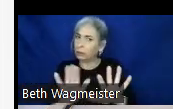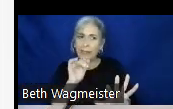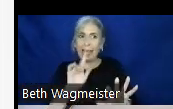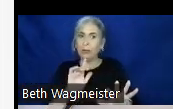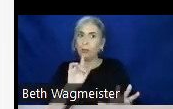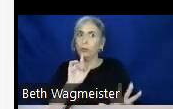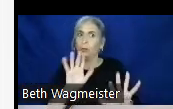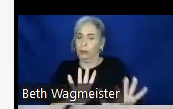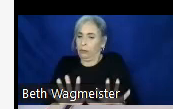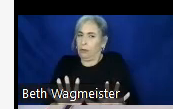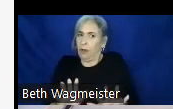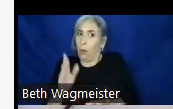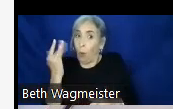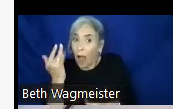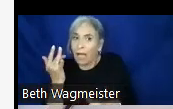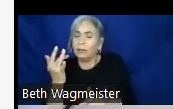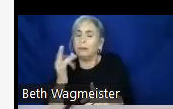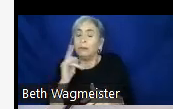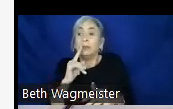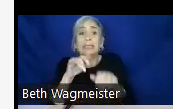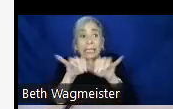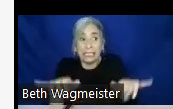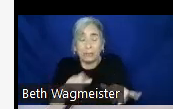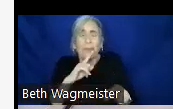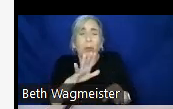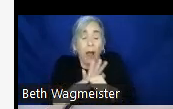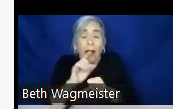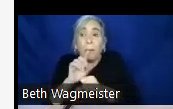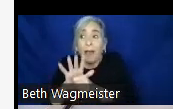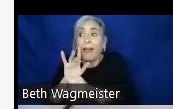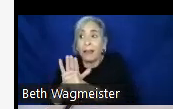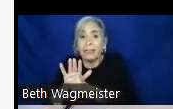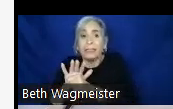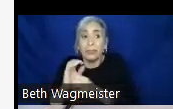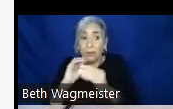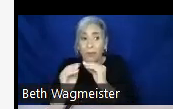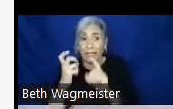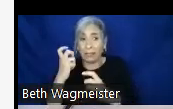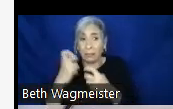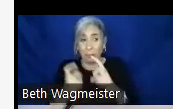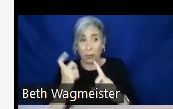there are systems that promise you to fix problems, automatically, some overlay companies.